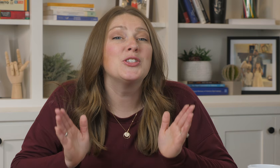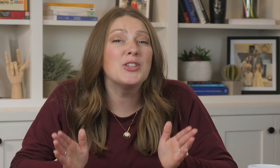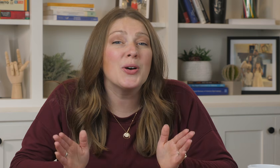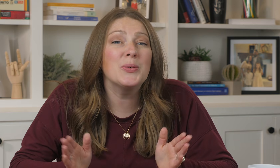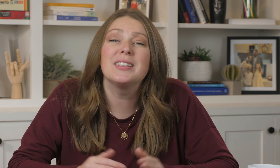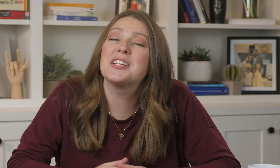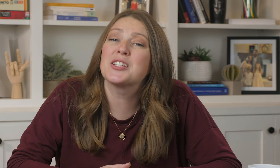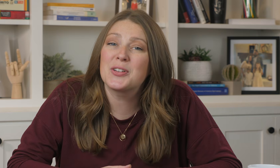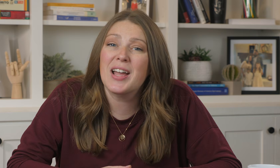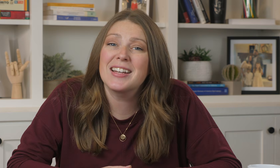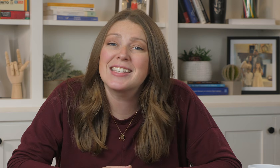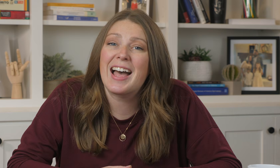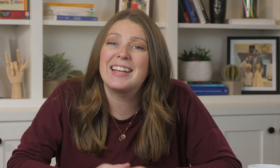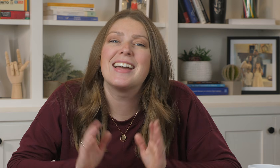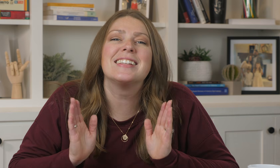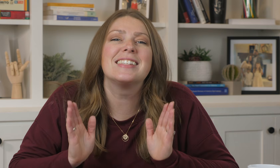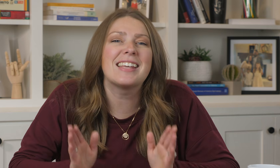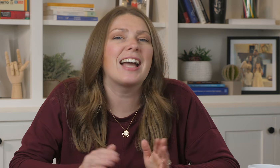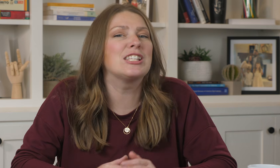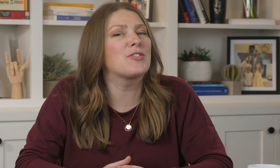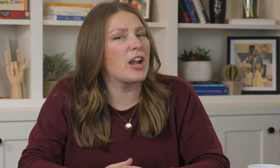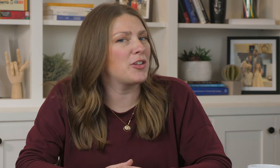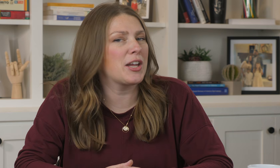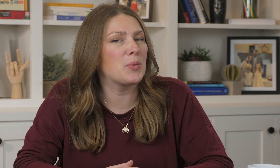So let's learn how to sign signs for health care